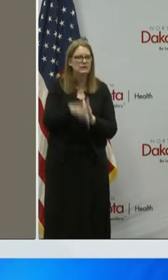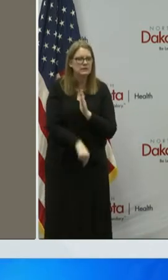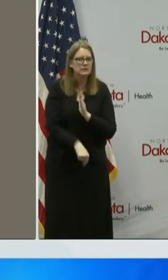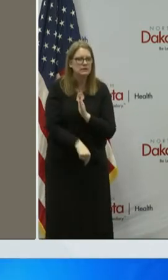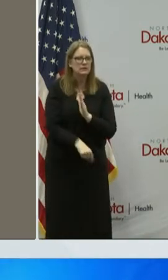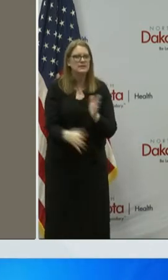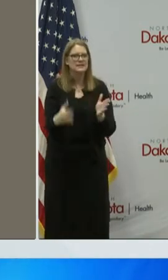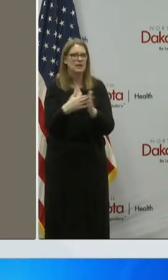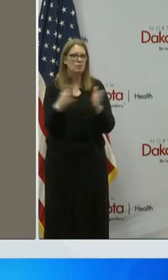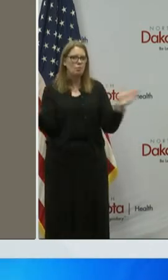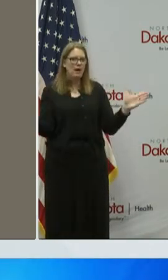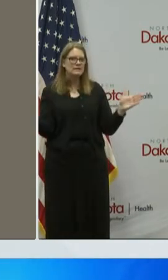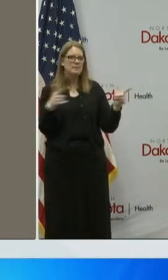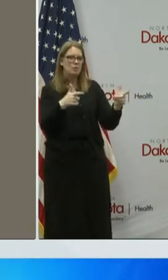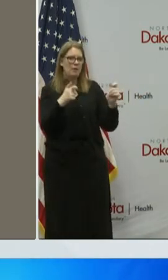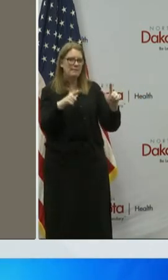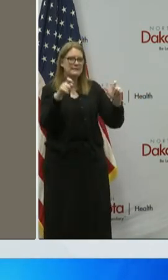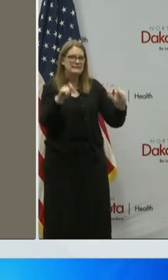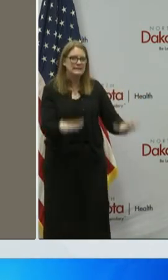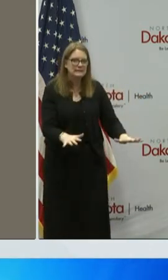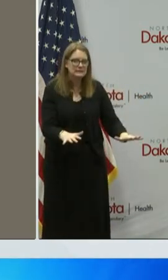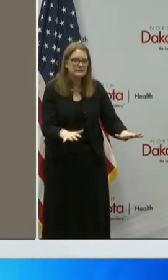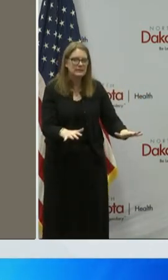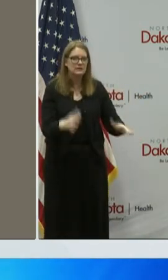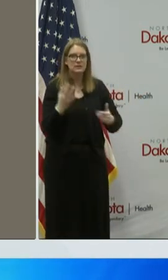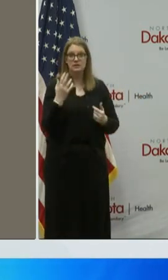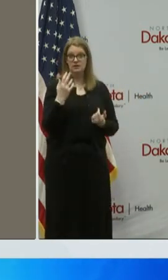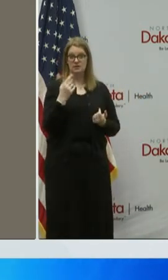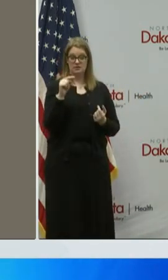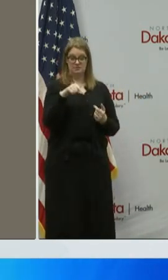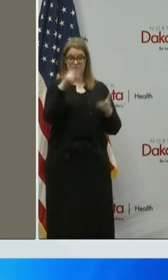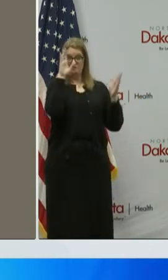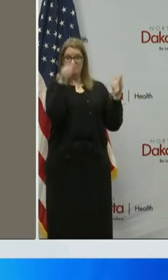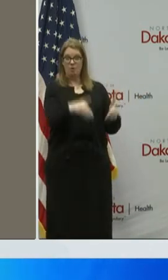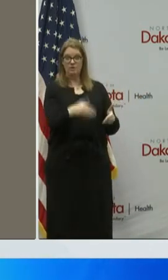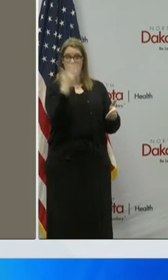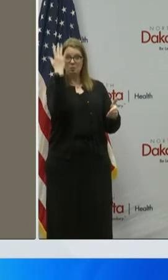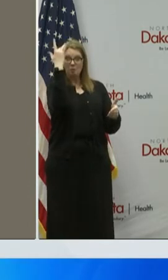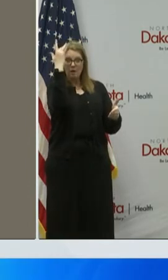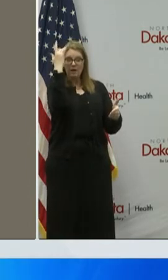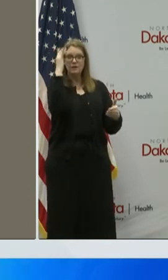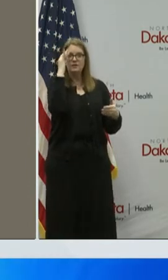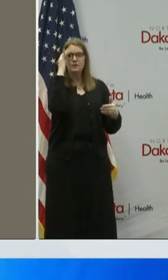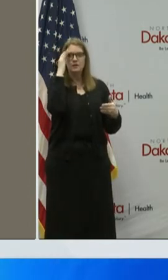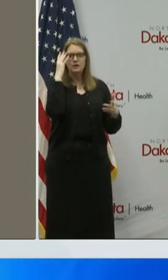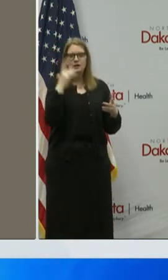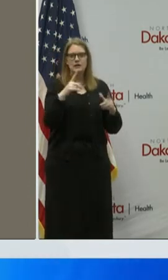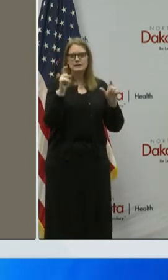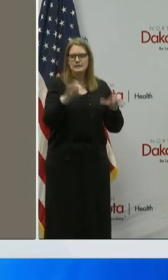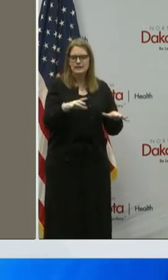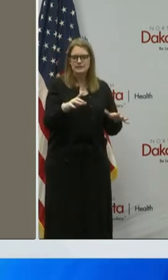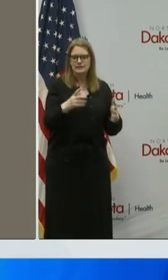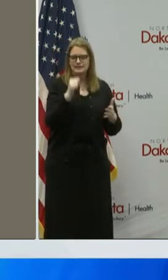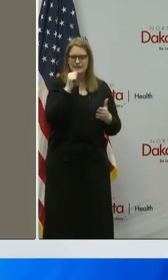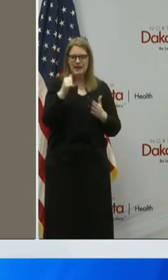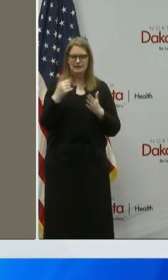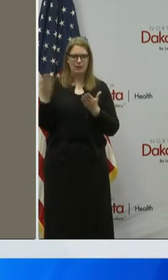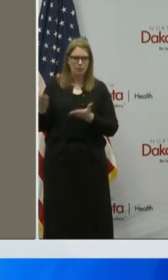ON. TODAY WE WANT TO GO A LITTLE DEEPER DIVE ON WIDESPREAD RAPID TESTING.